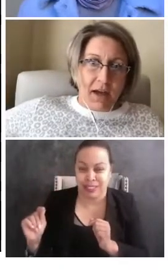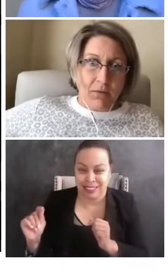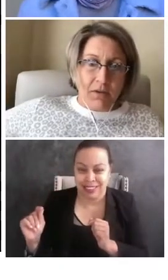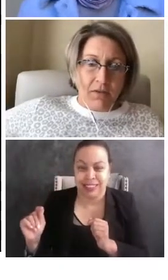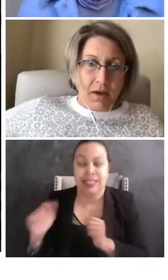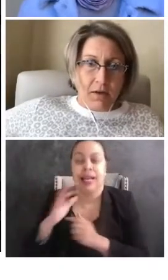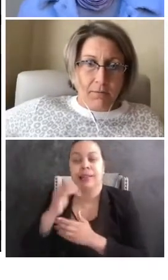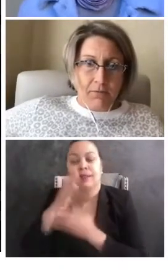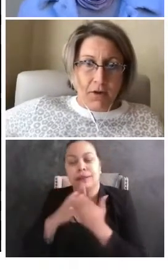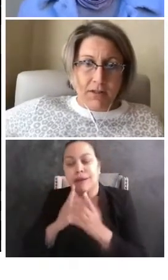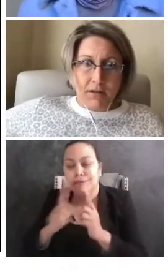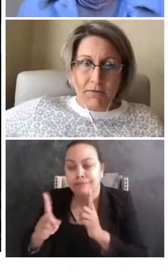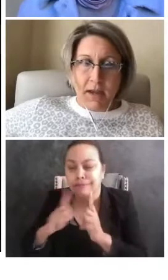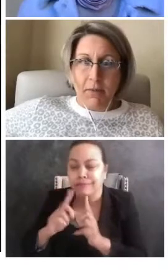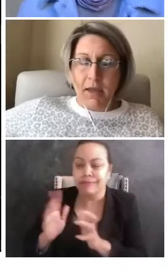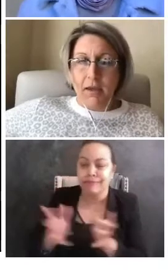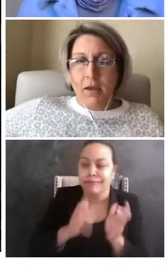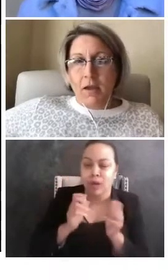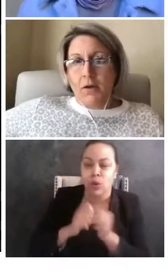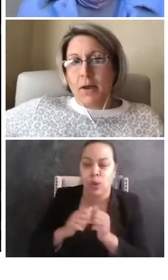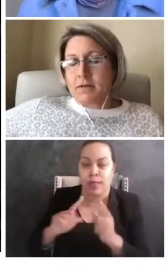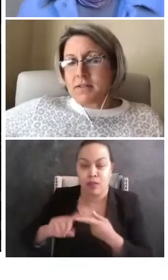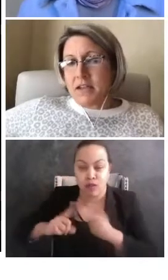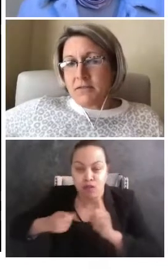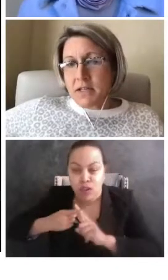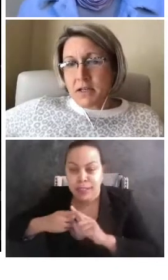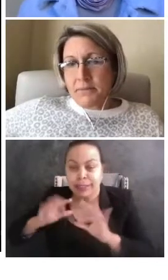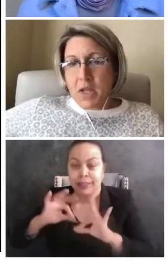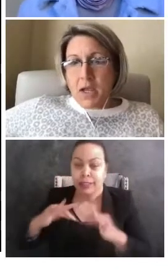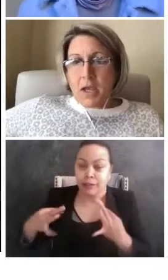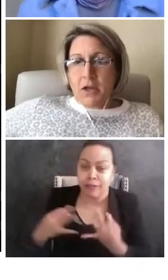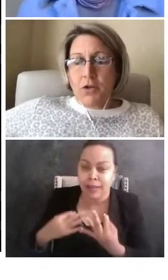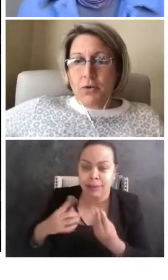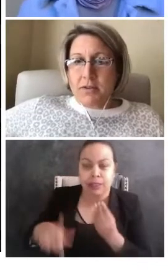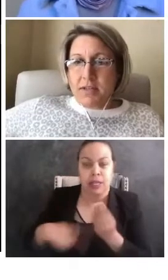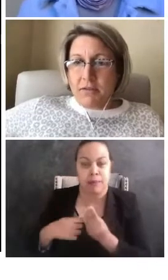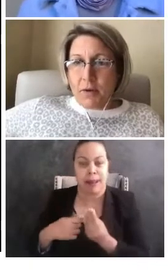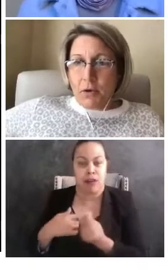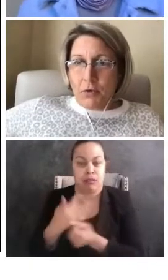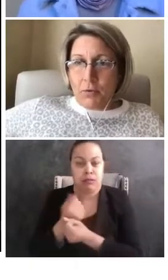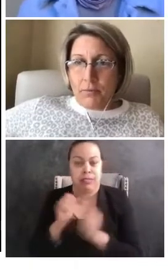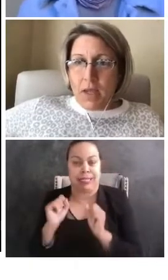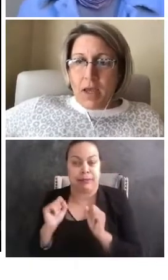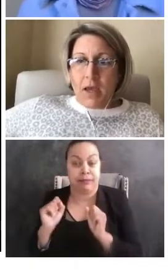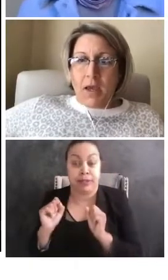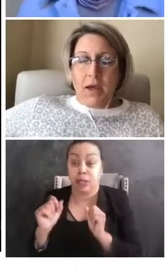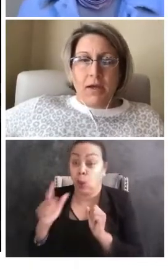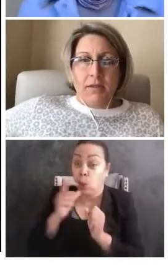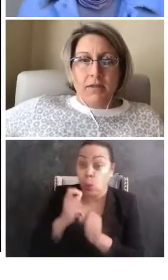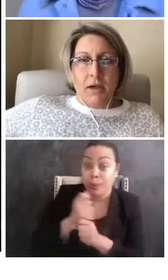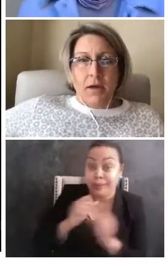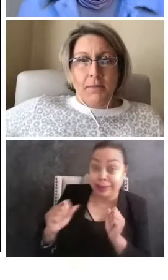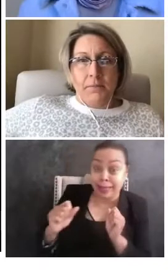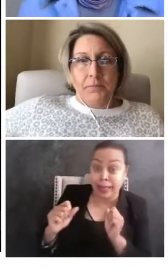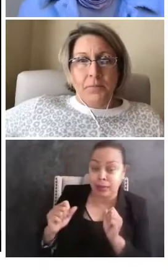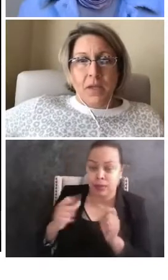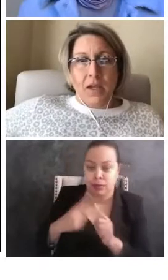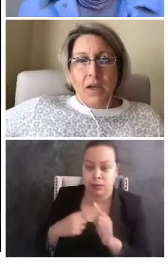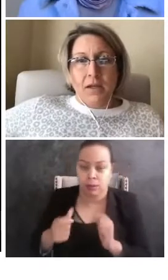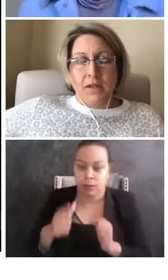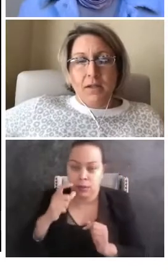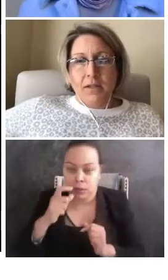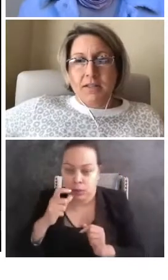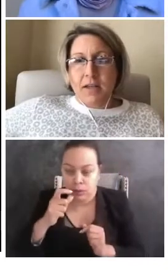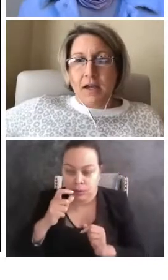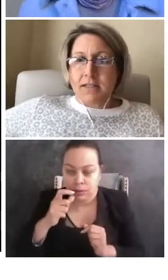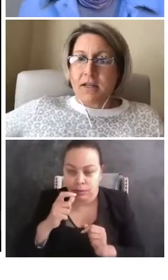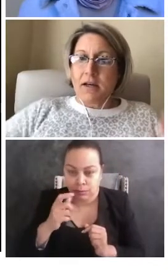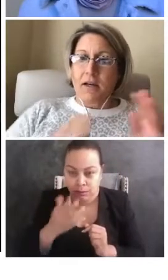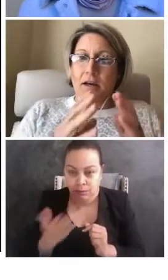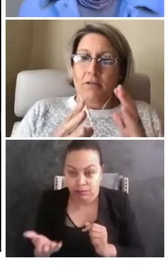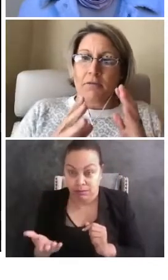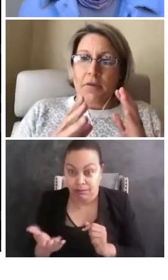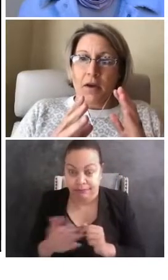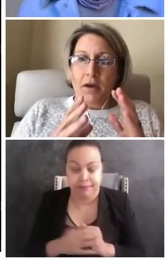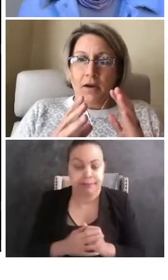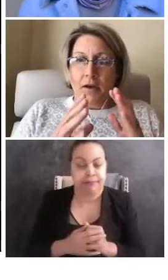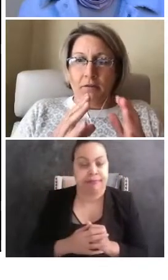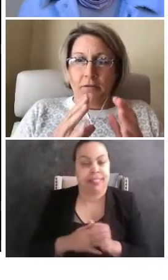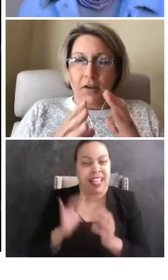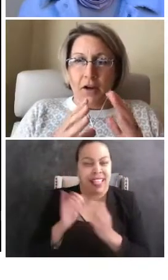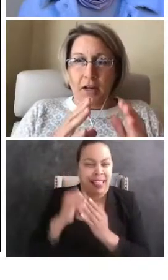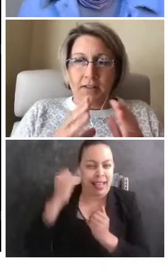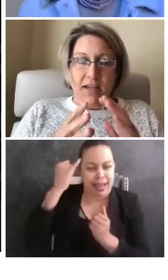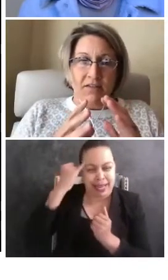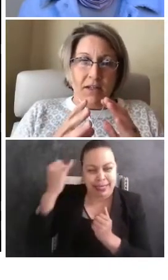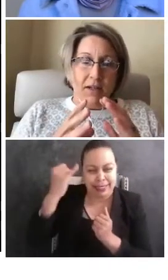had about safety.